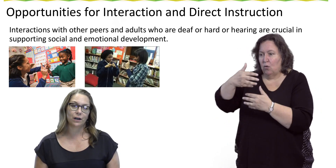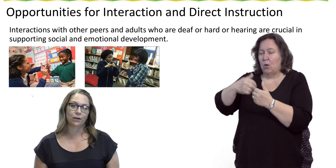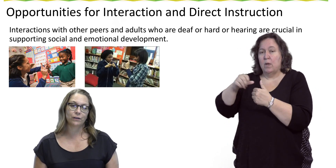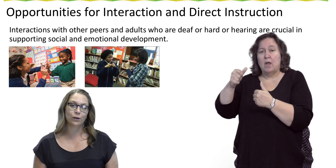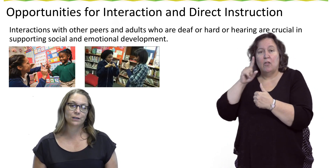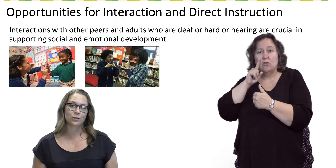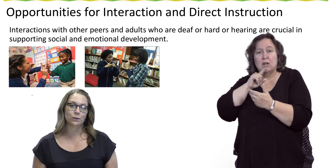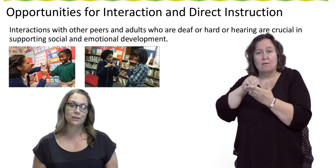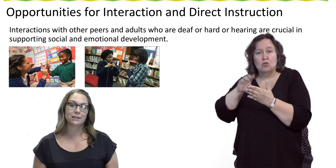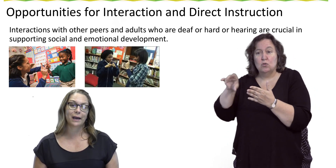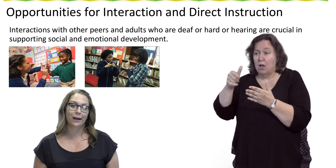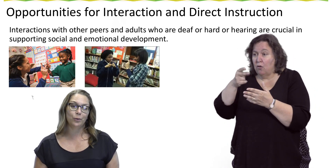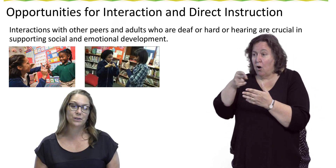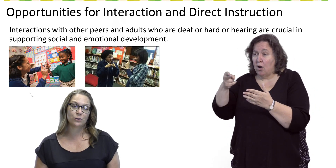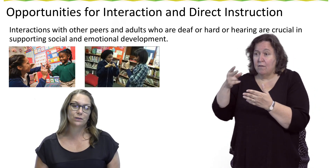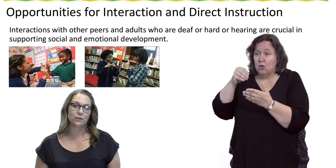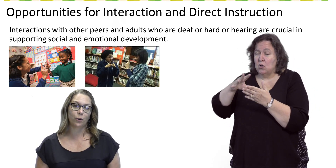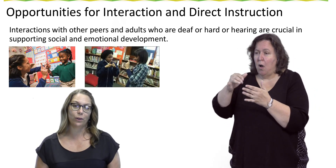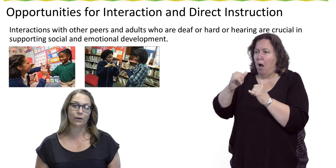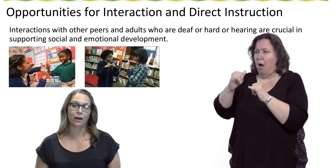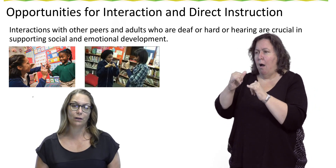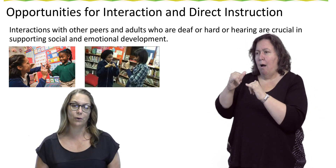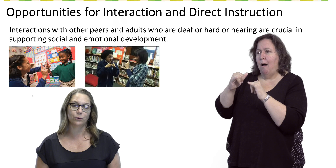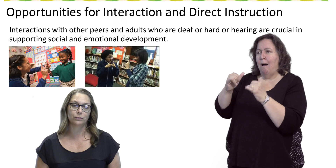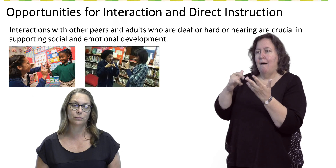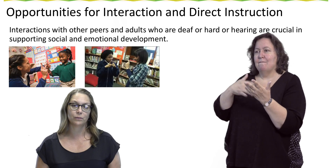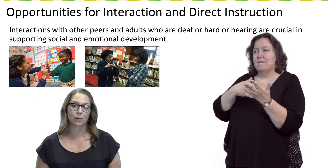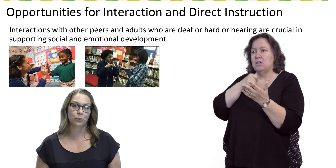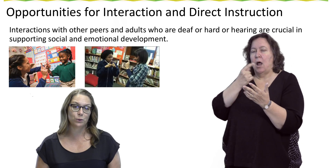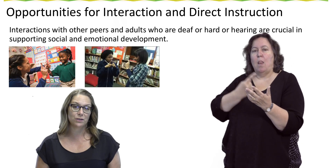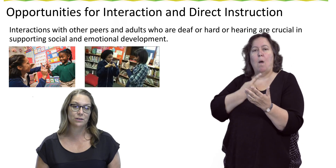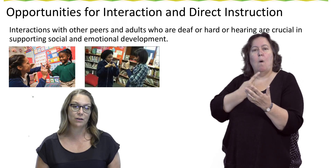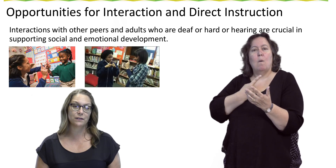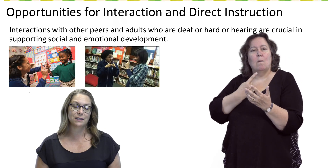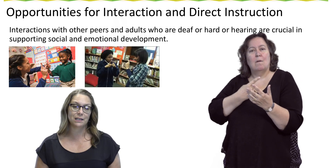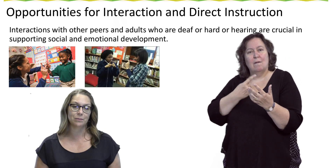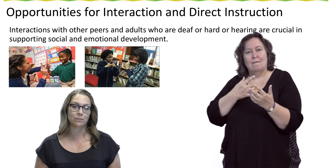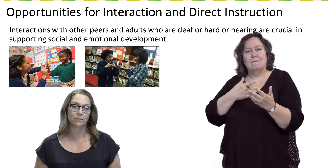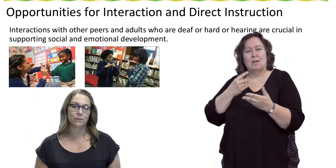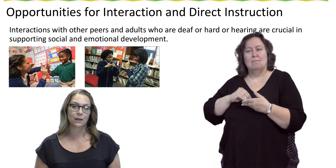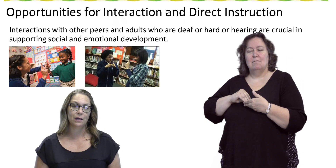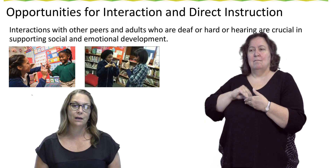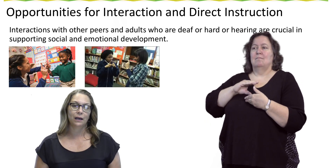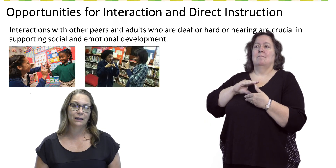or hard of hearing students help students know they’re not alone, boost their self-esteem,